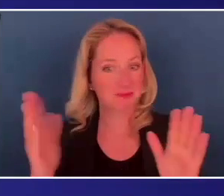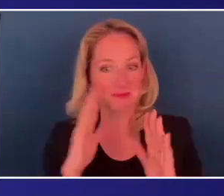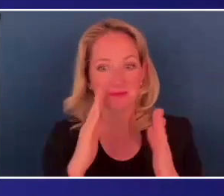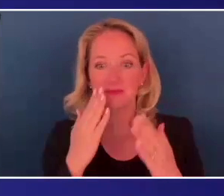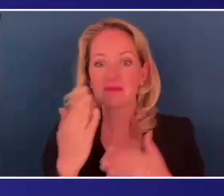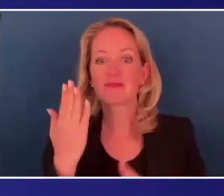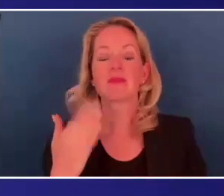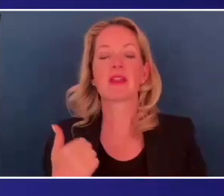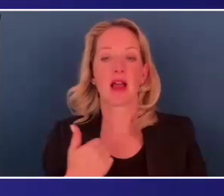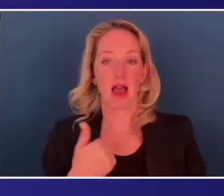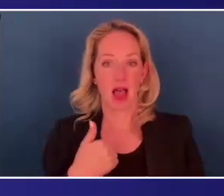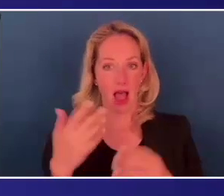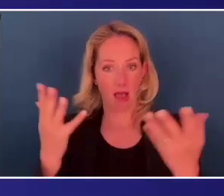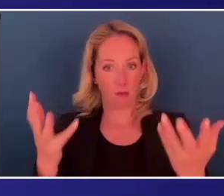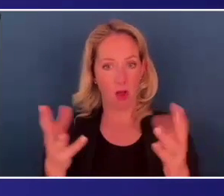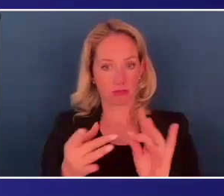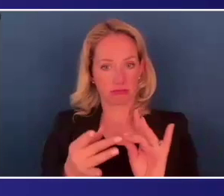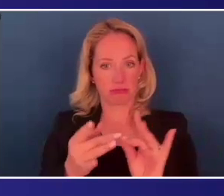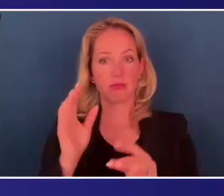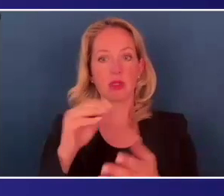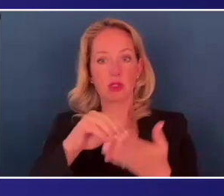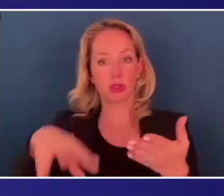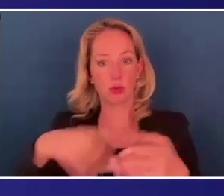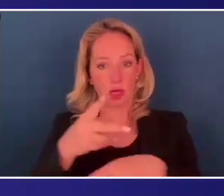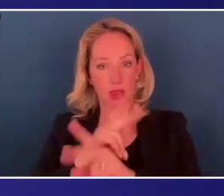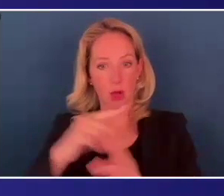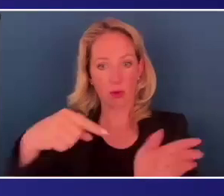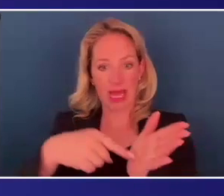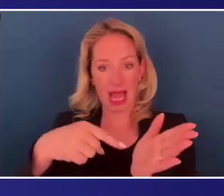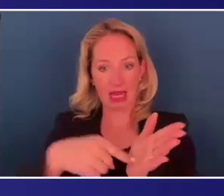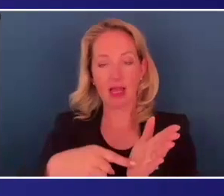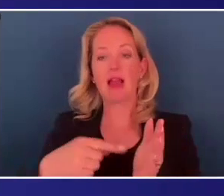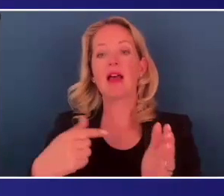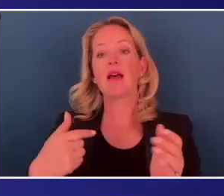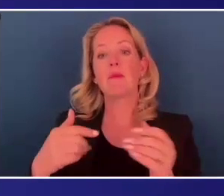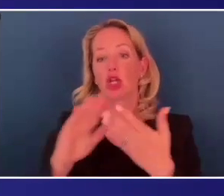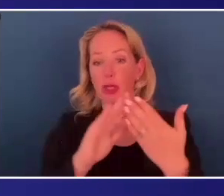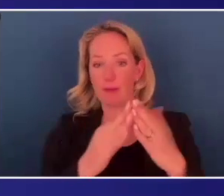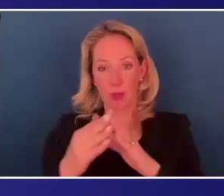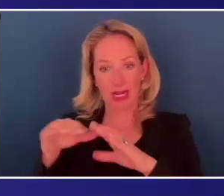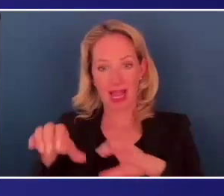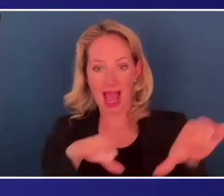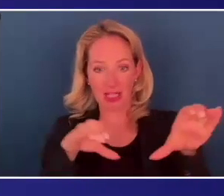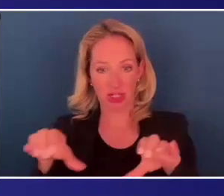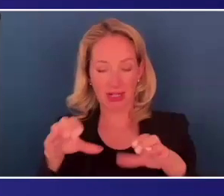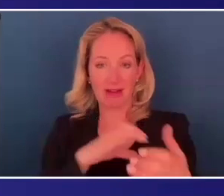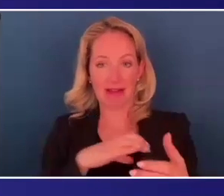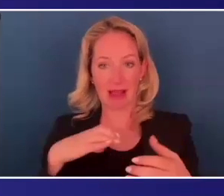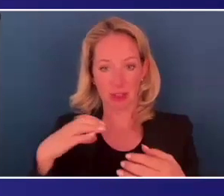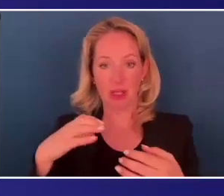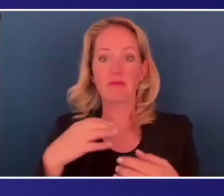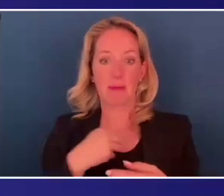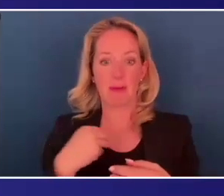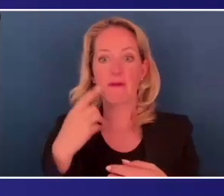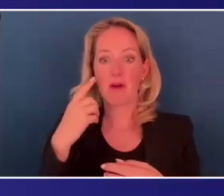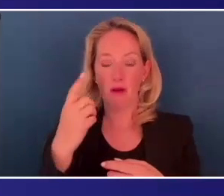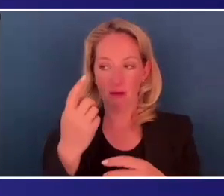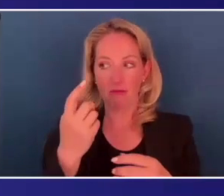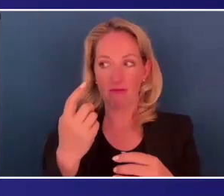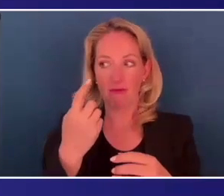I came to talk about student loan debt. As a community action and council member for the project on predatory student landing.